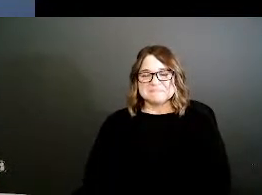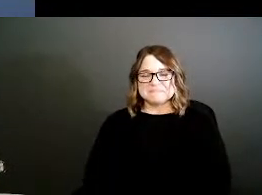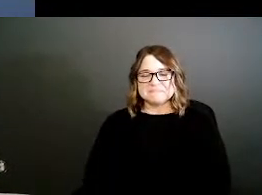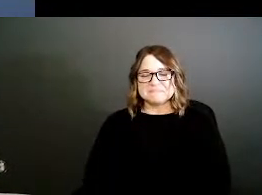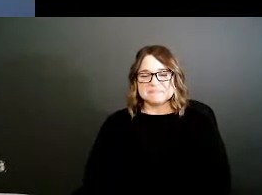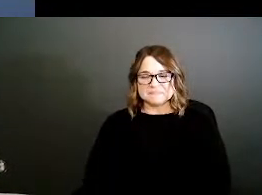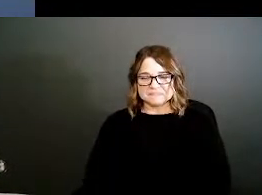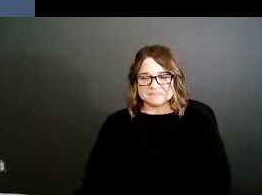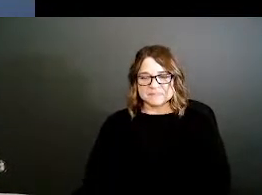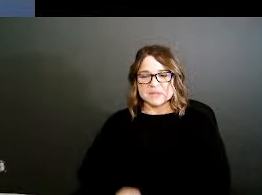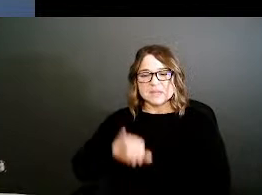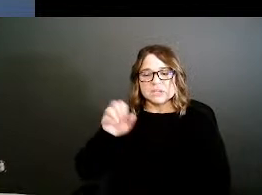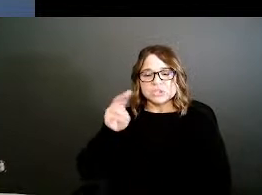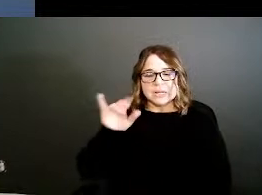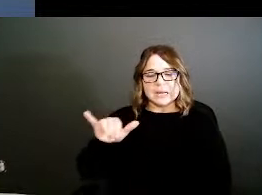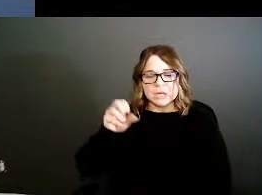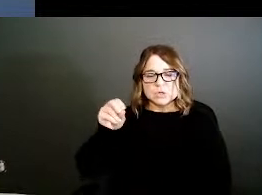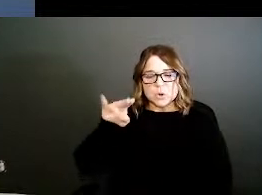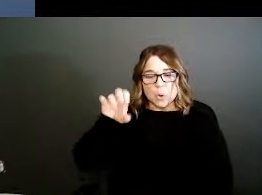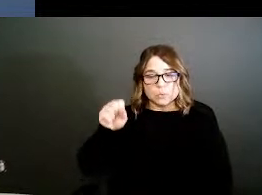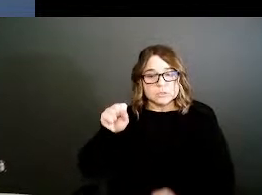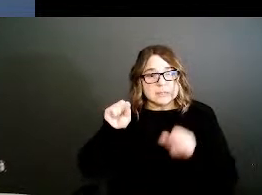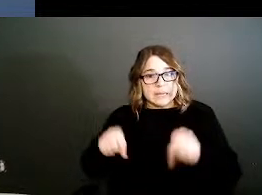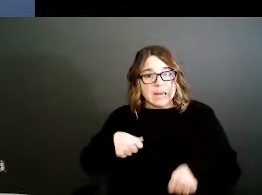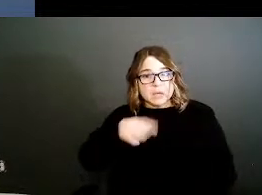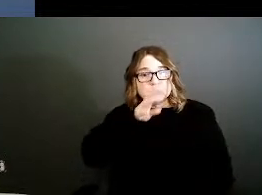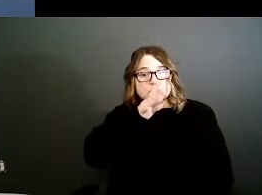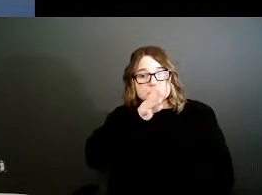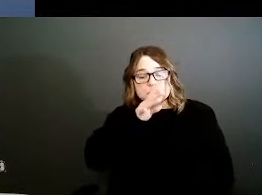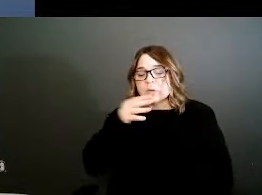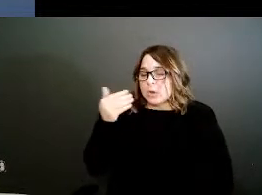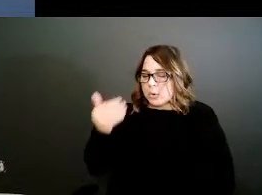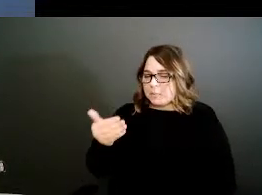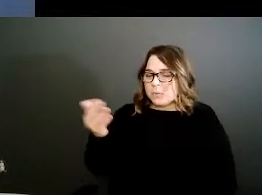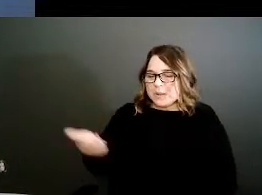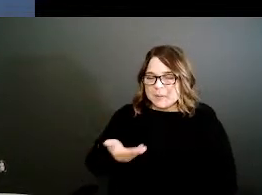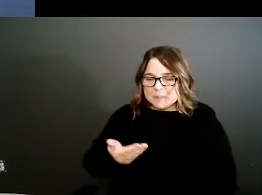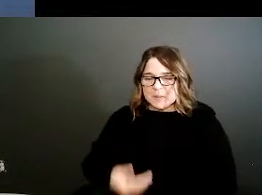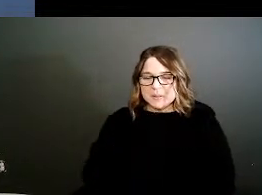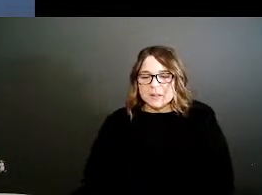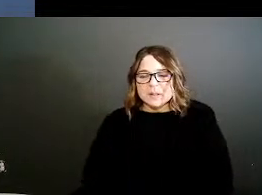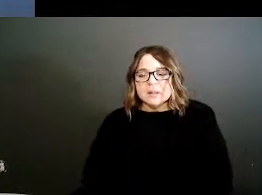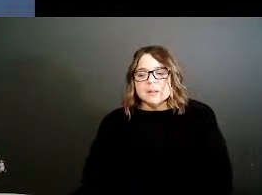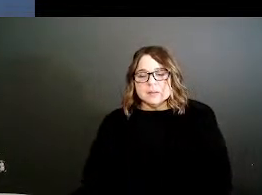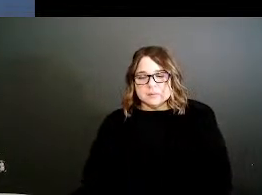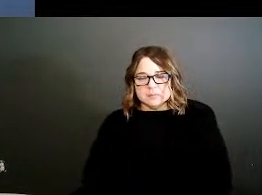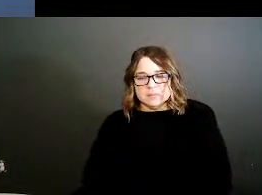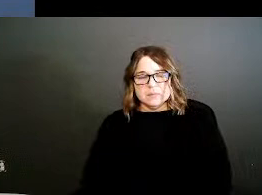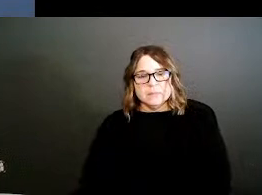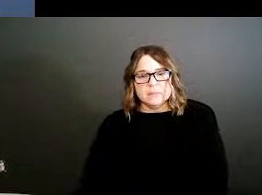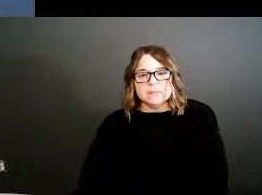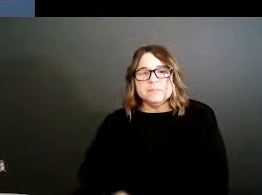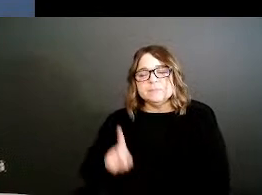FORMAT AS WELL. AND PLEASE GO AHEAD. BICKING, WHO GOT CUT OFF, WE WELCOME YOUR COMMENTS IN WRITTEN ≫ WONDERFUL. THANK YOU. I'M A RESIDENT OF WARD 9.